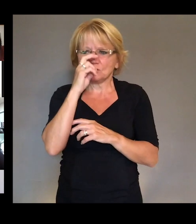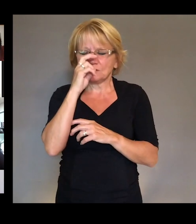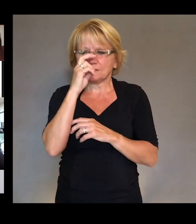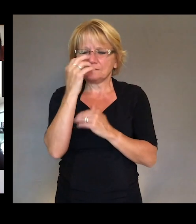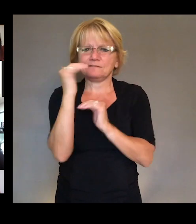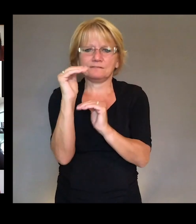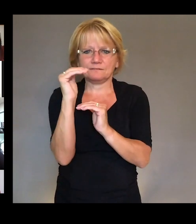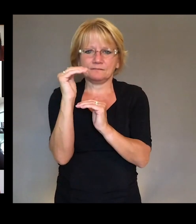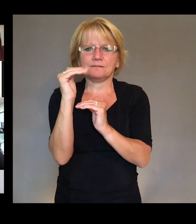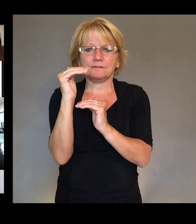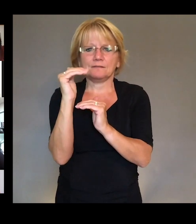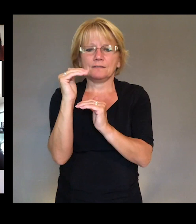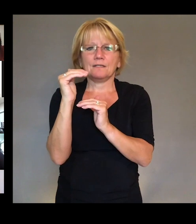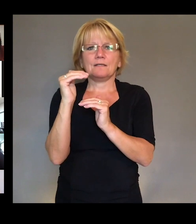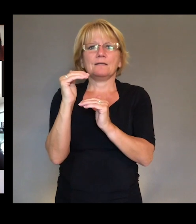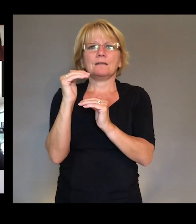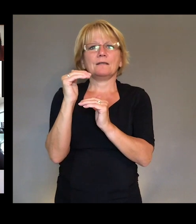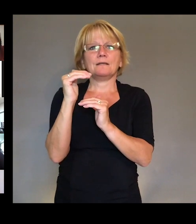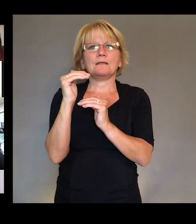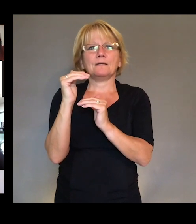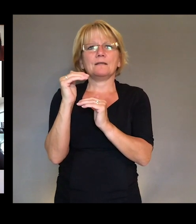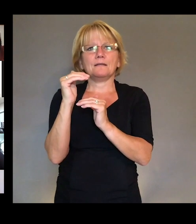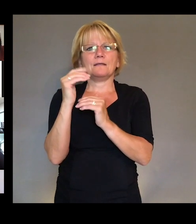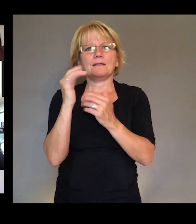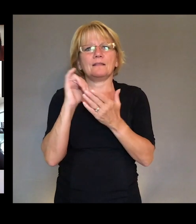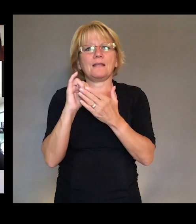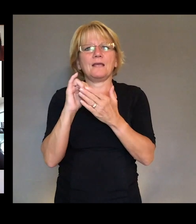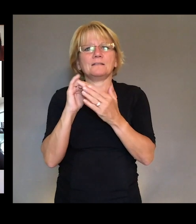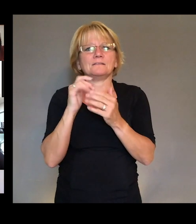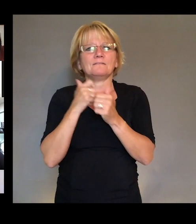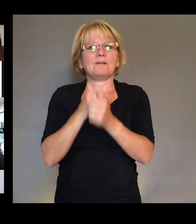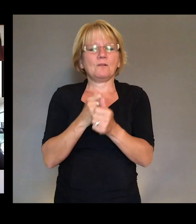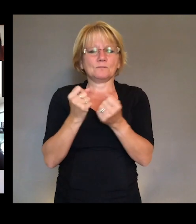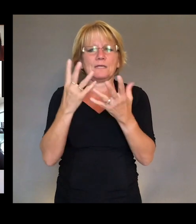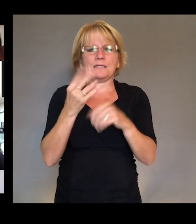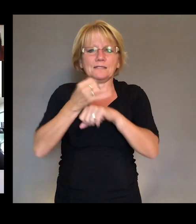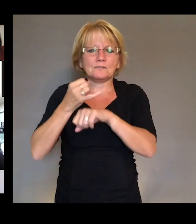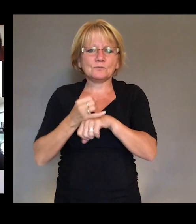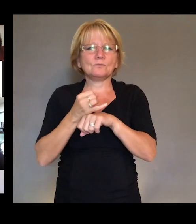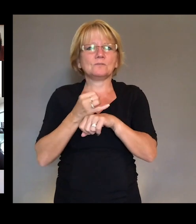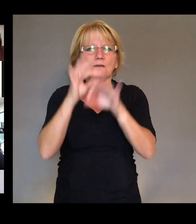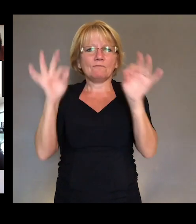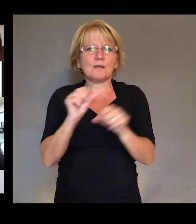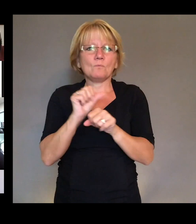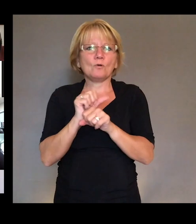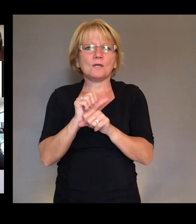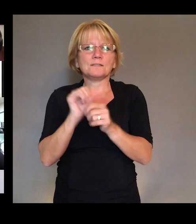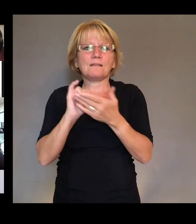'Cause the rigidity is often coupled with a lot of institutional frameworks of white privilege